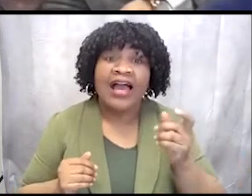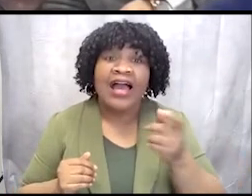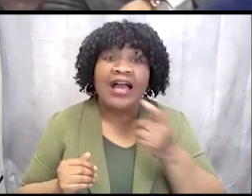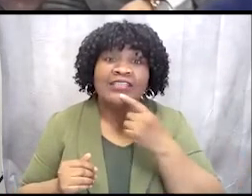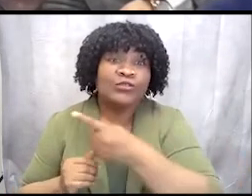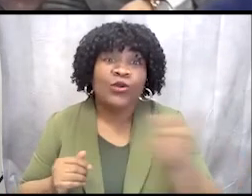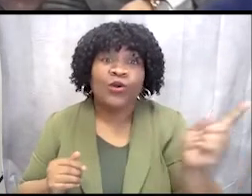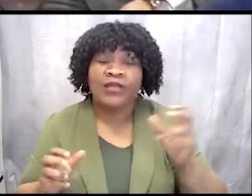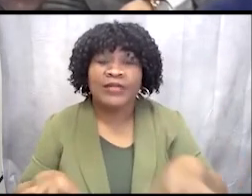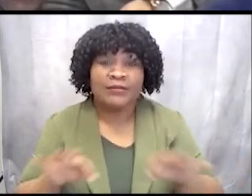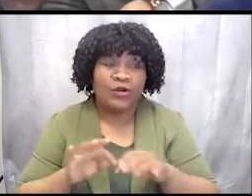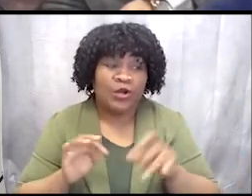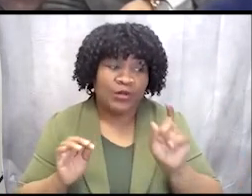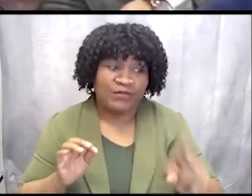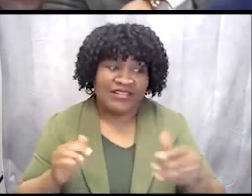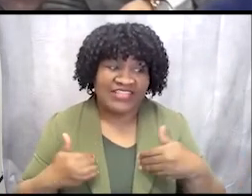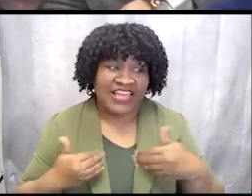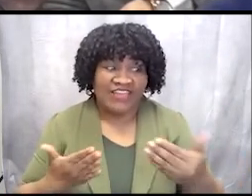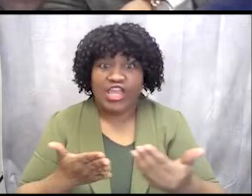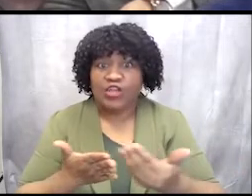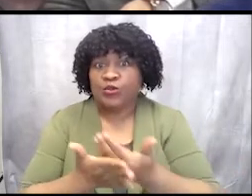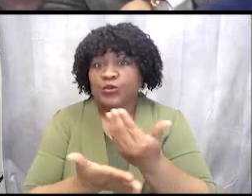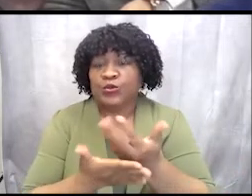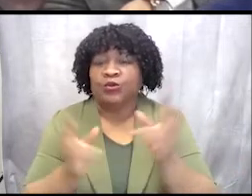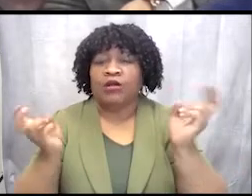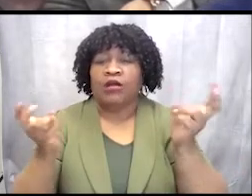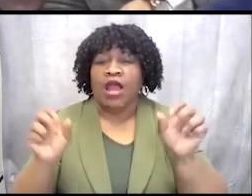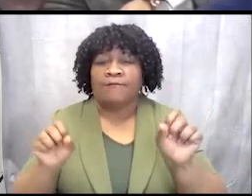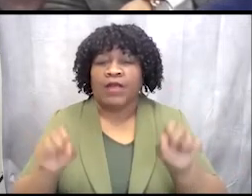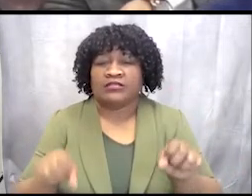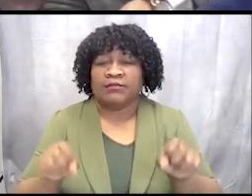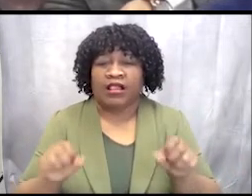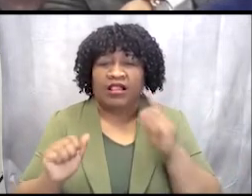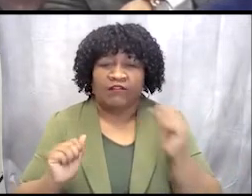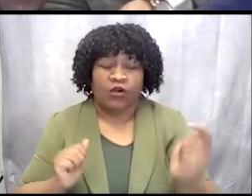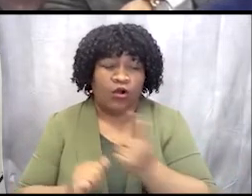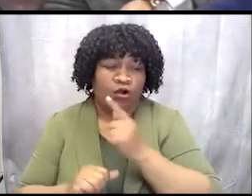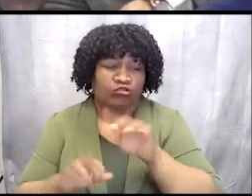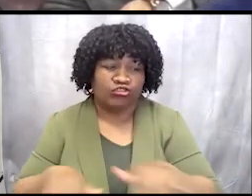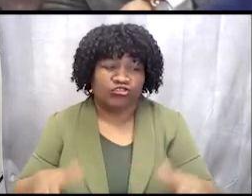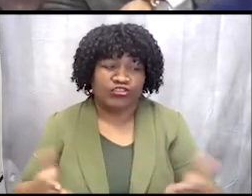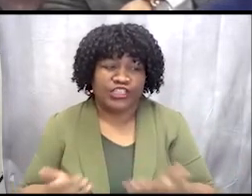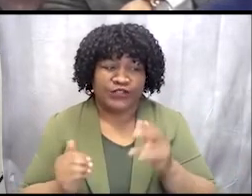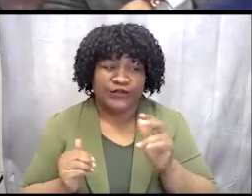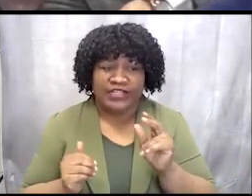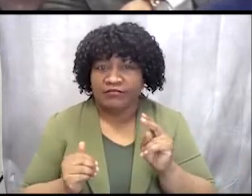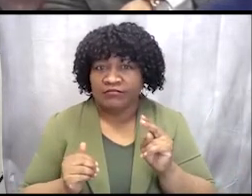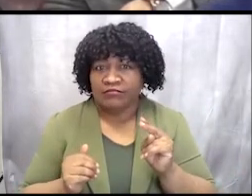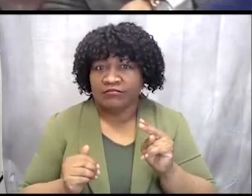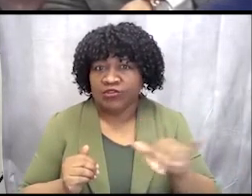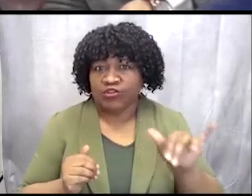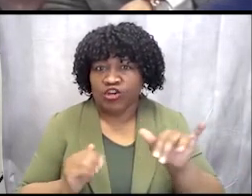to have a new possible for all children in New York State. And I wasn't just giving lip service to that.